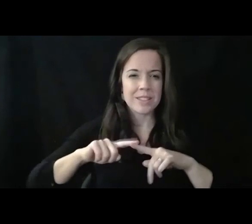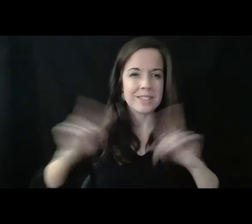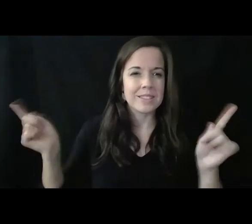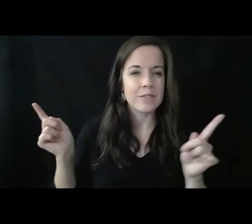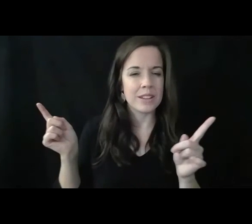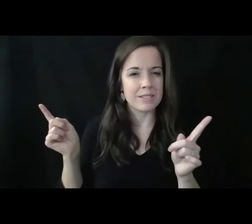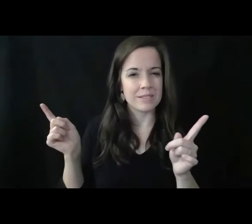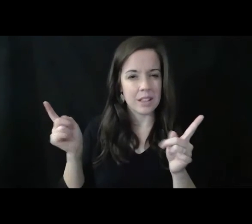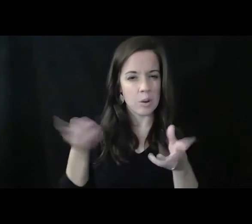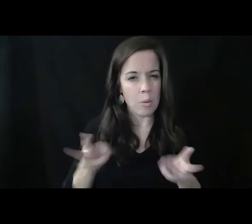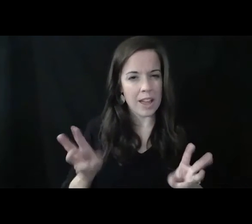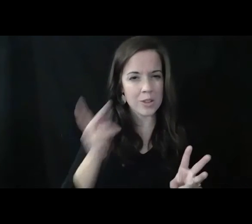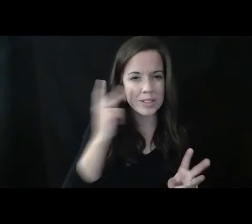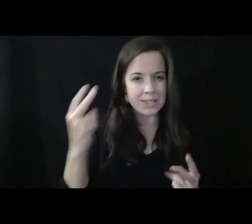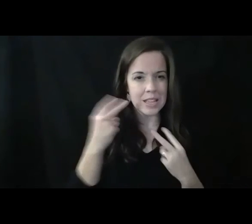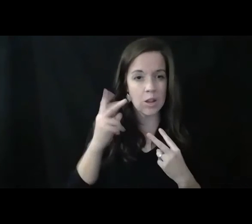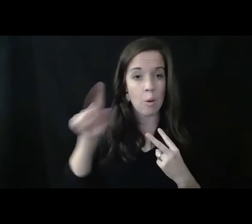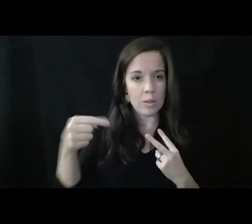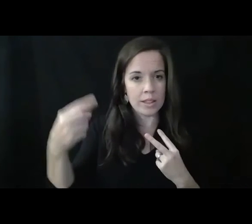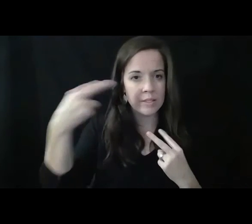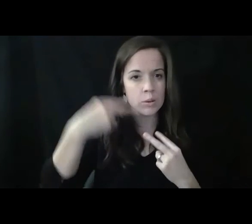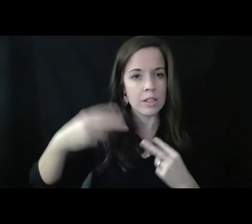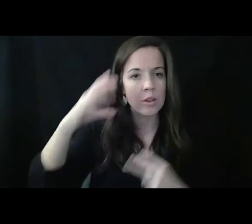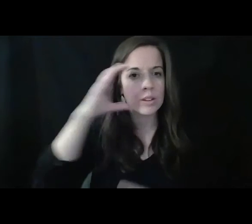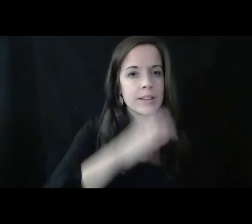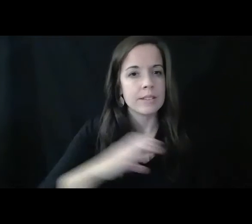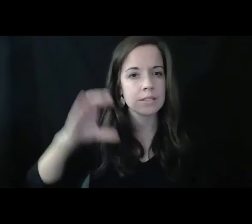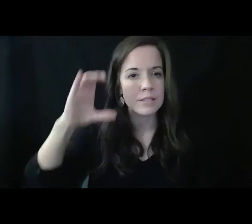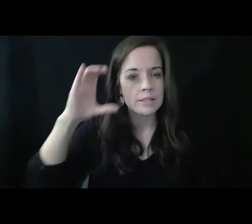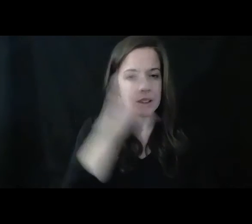only if you were looking. If you were looking, I could see.